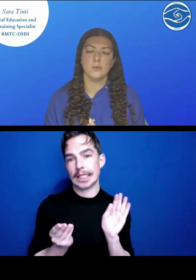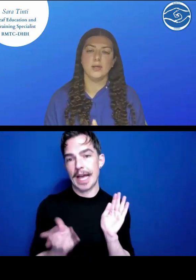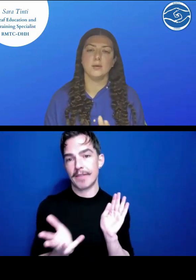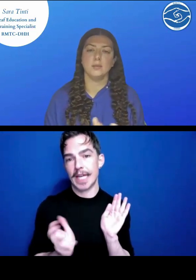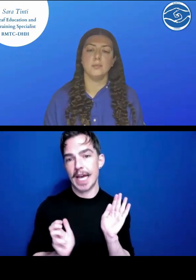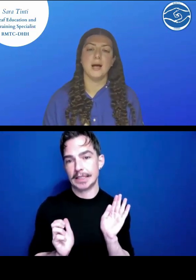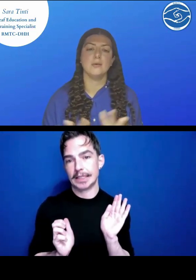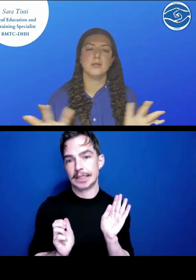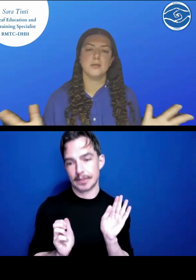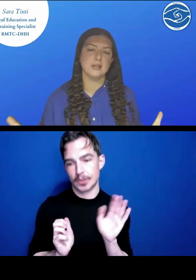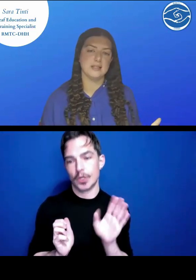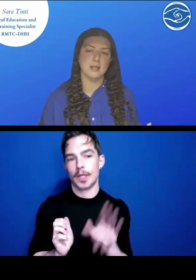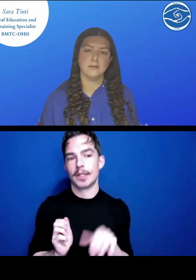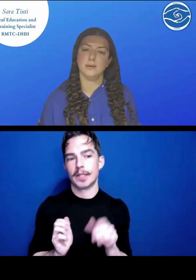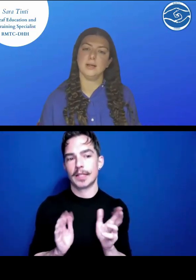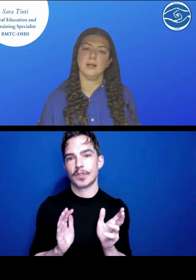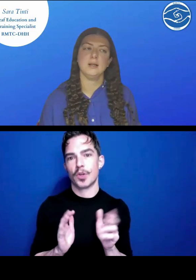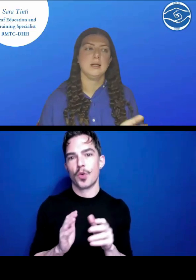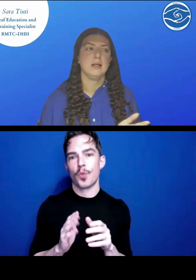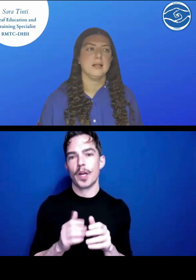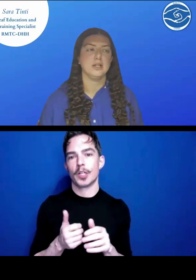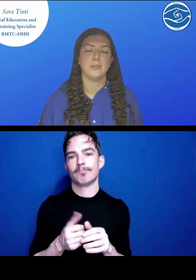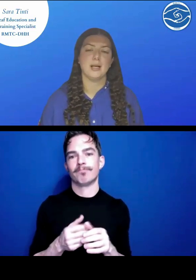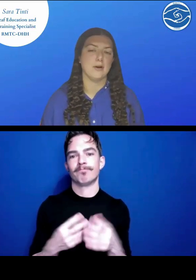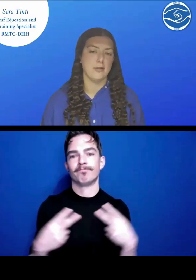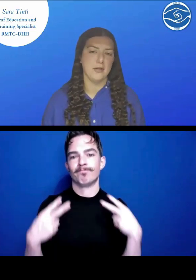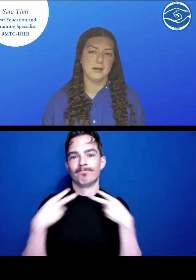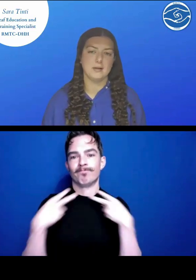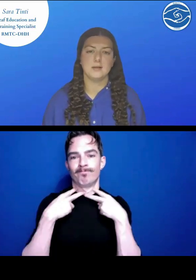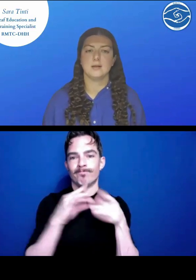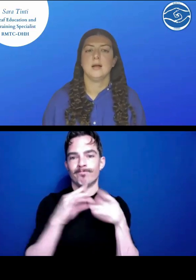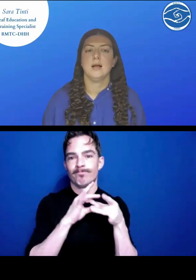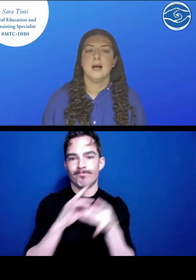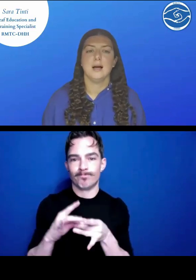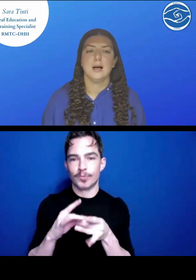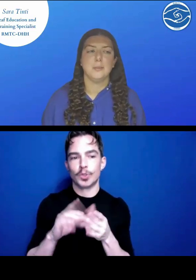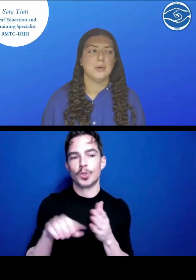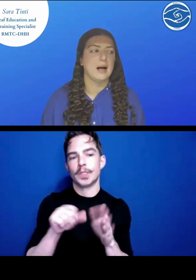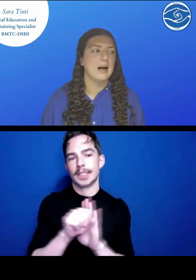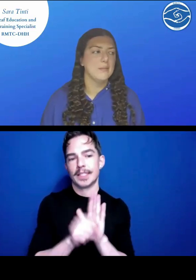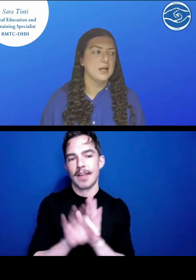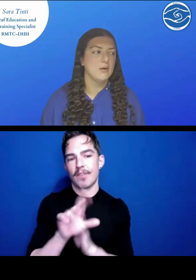are we are bound to the state of Florida in the shipping of our things. But I'm going